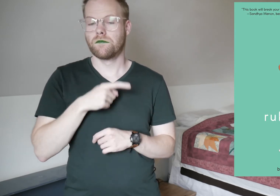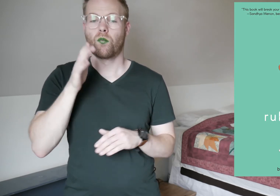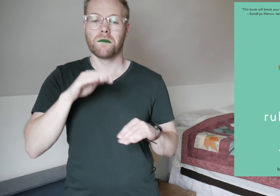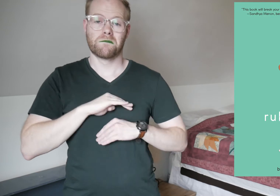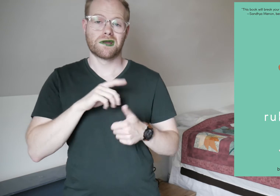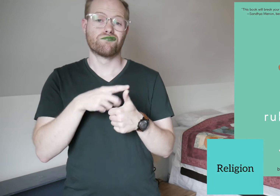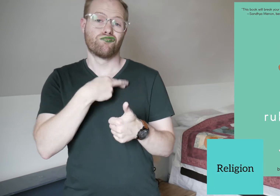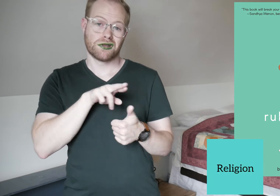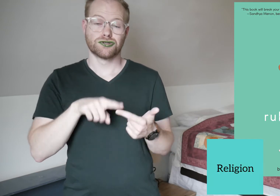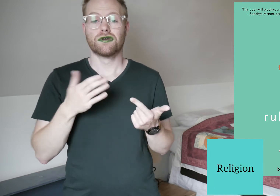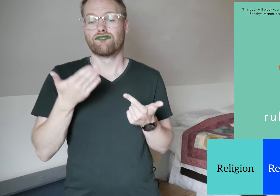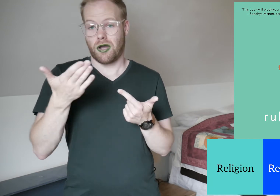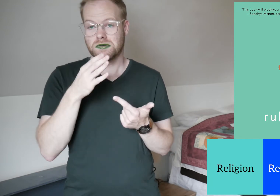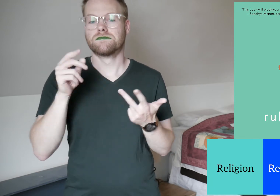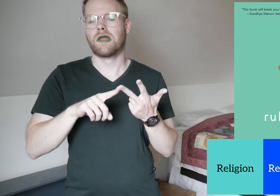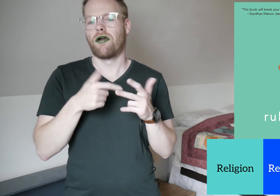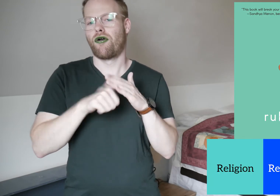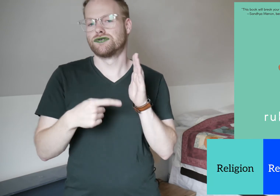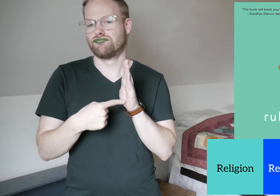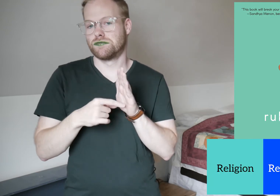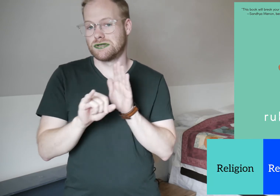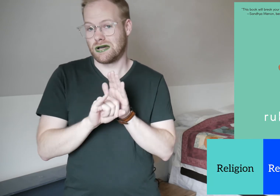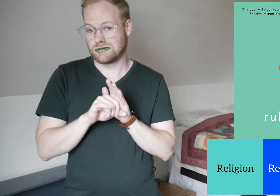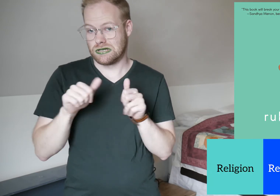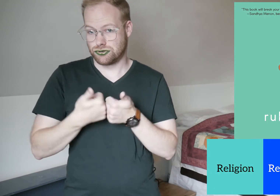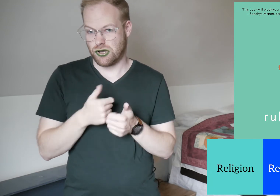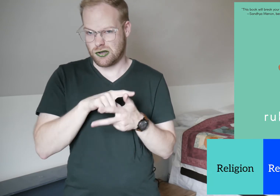which will meet the Religion, Recommended, and Underrepresented Identity challenges.